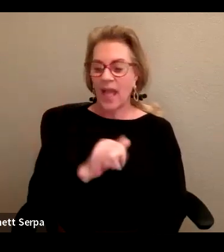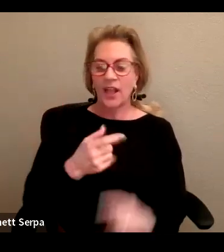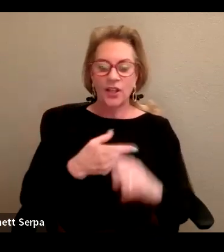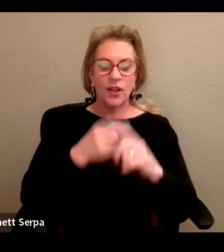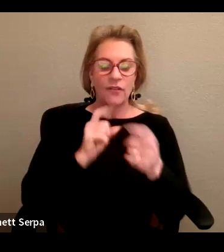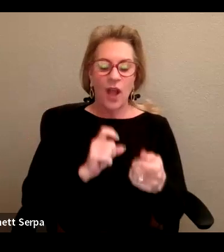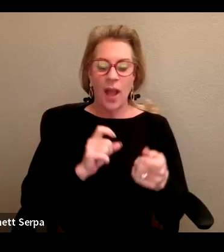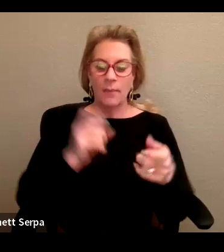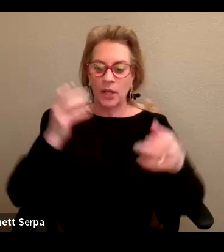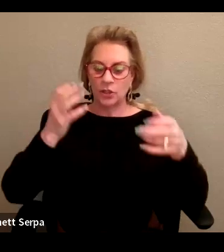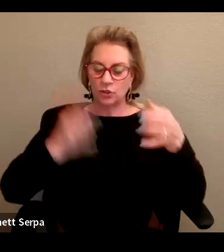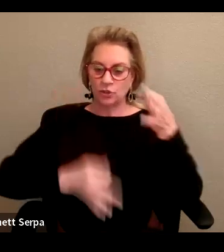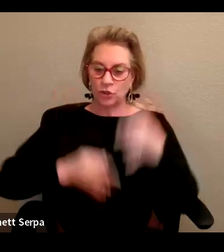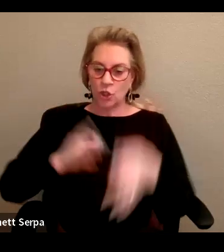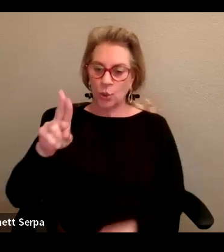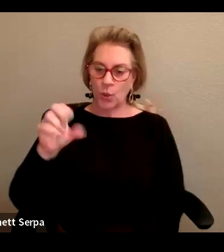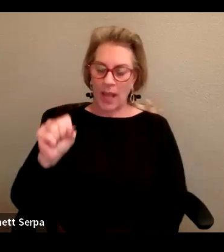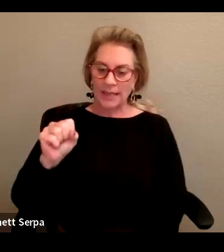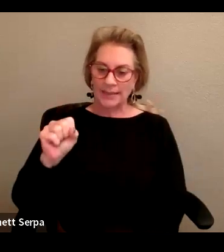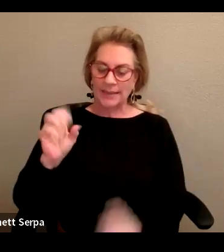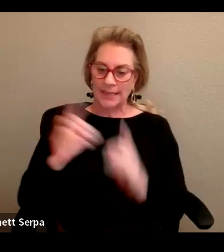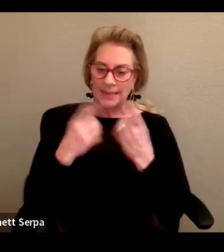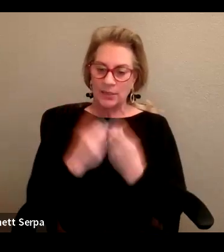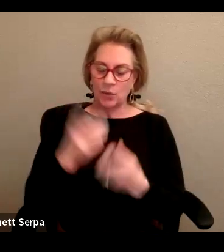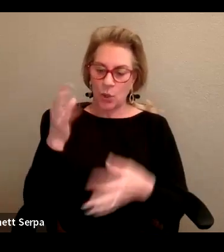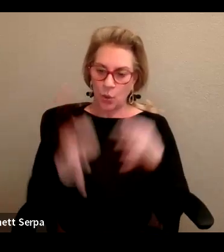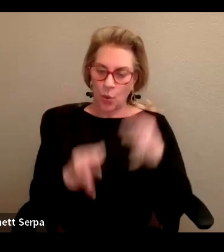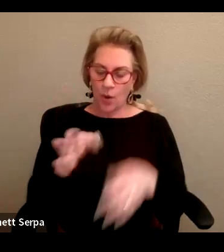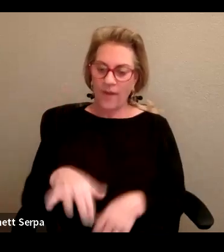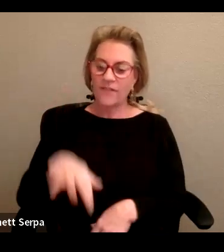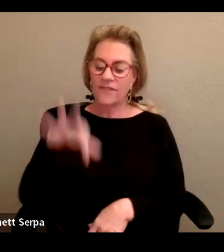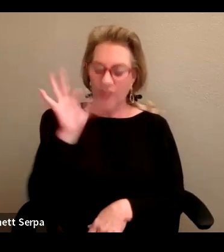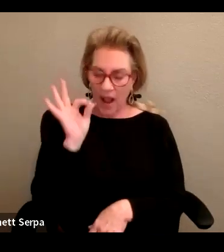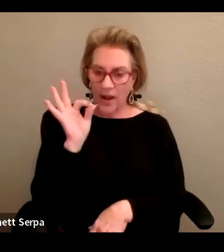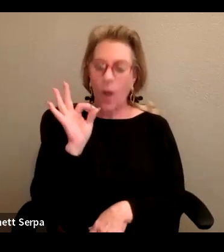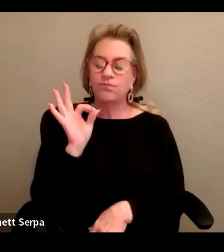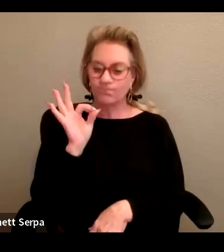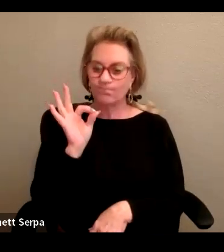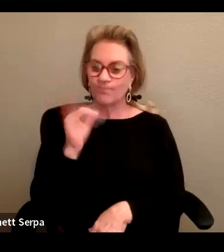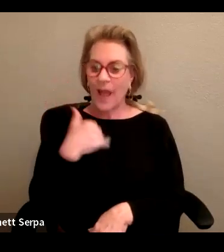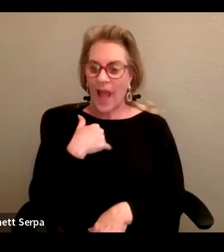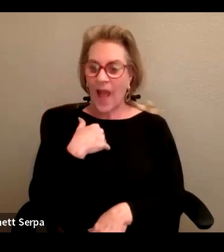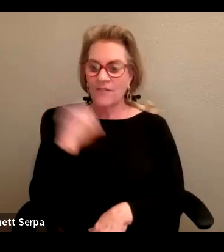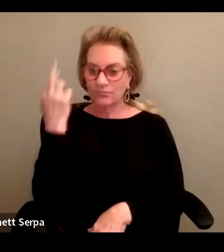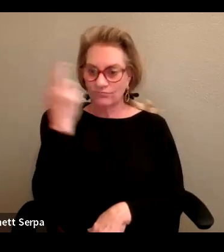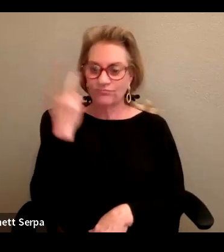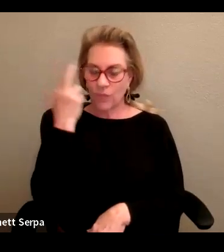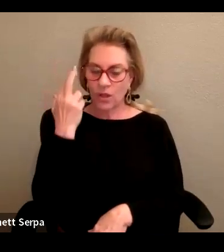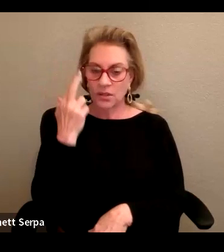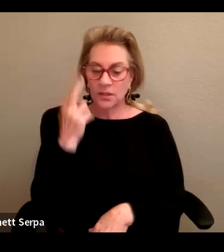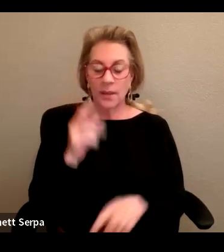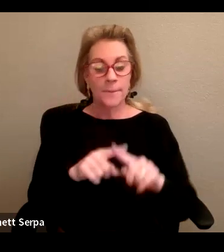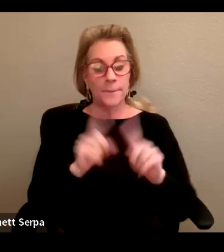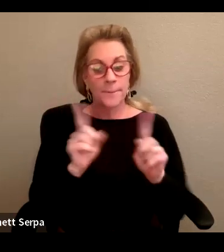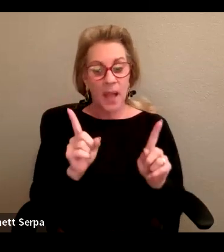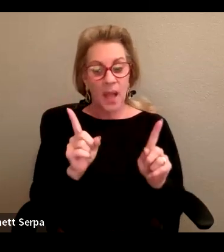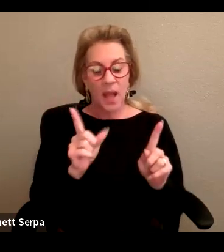Judge of a US District Court based on finding a probable cause unlike um an ice administrative